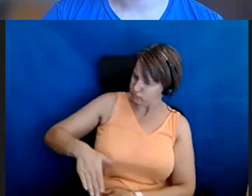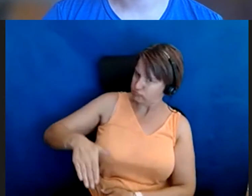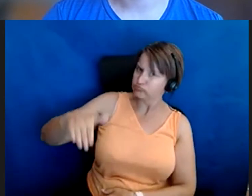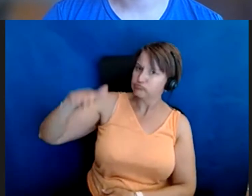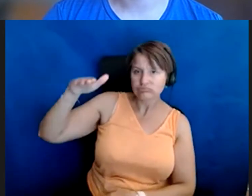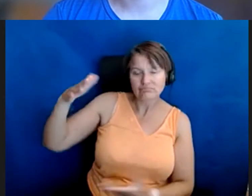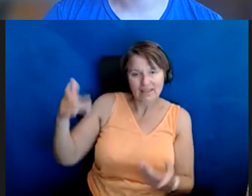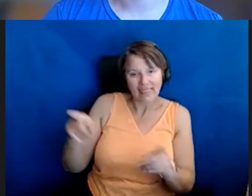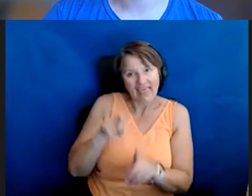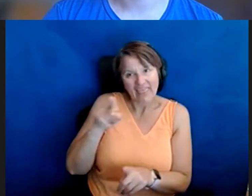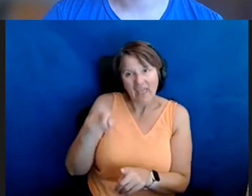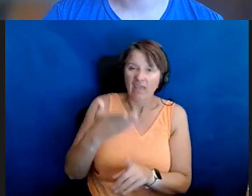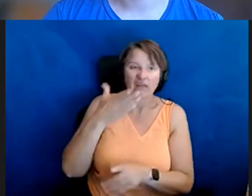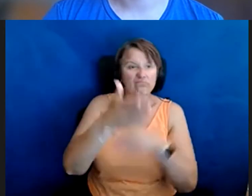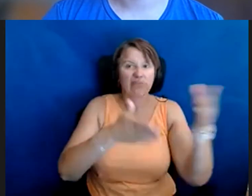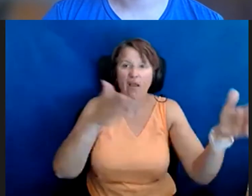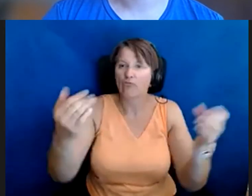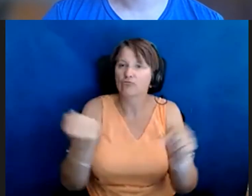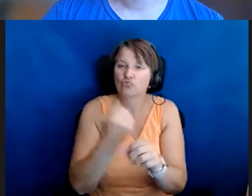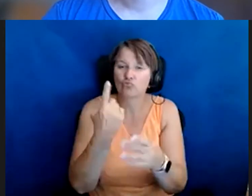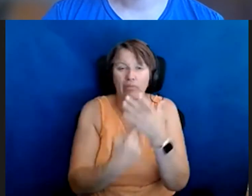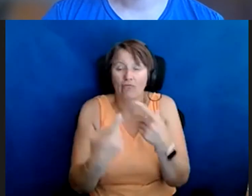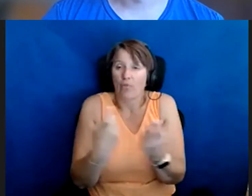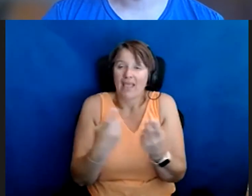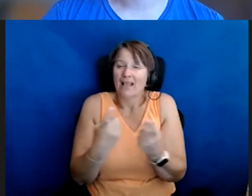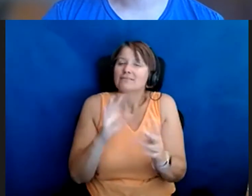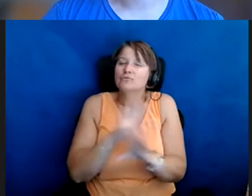And they go off and do their own thing. And like not controlling it too much.